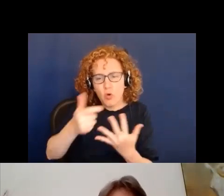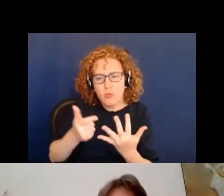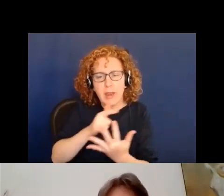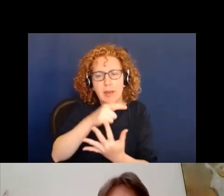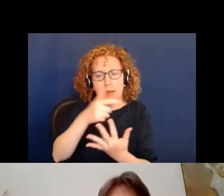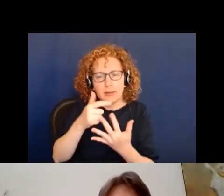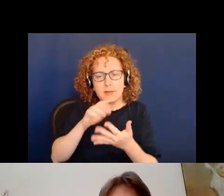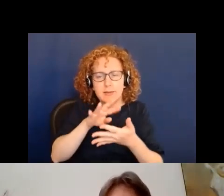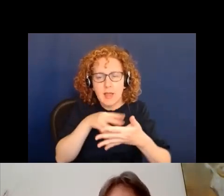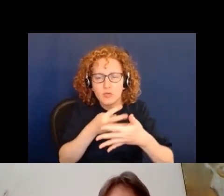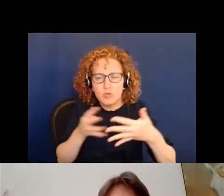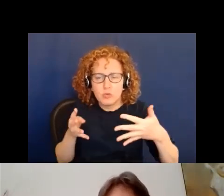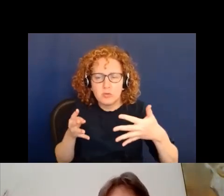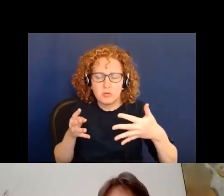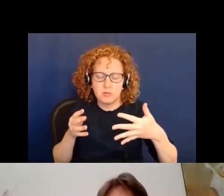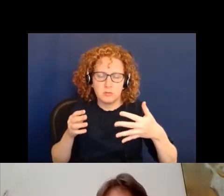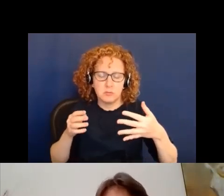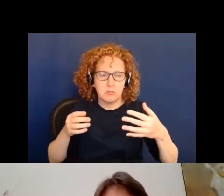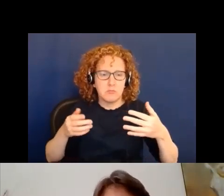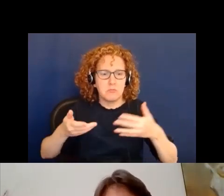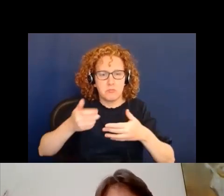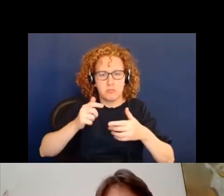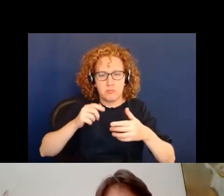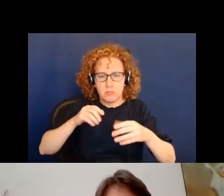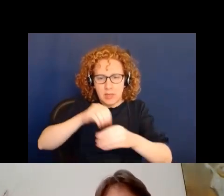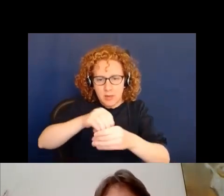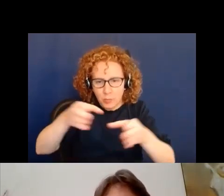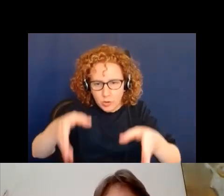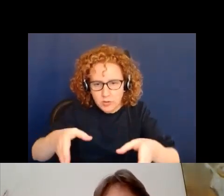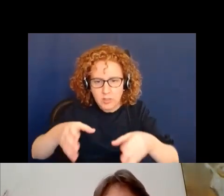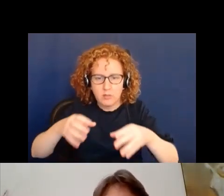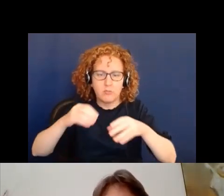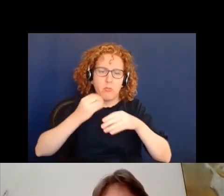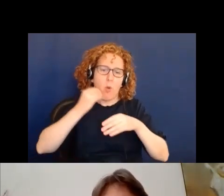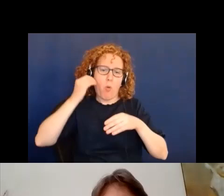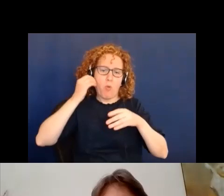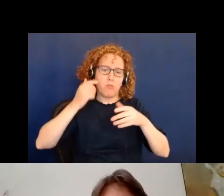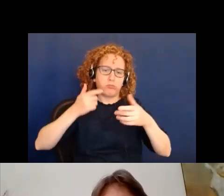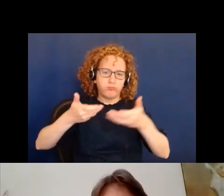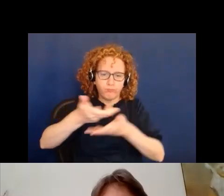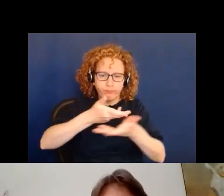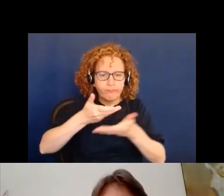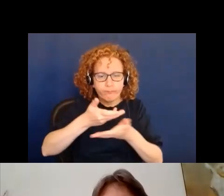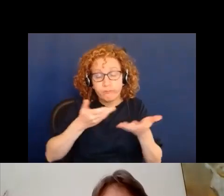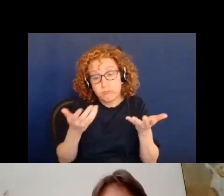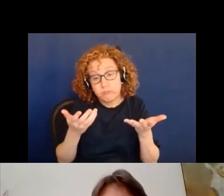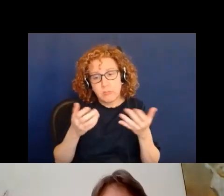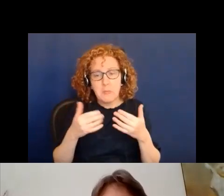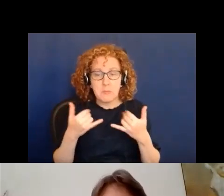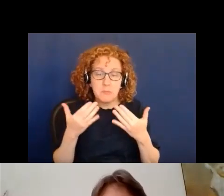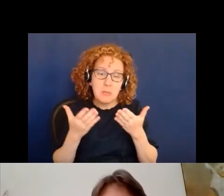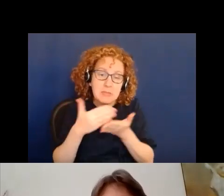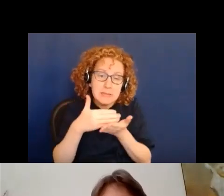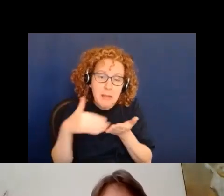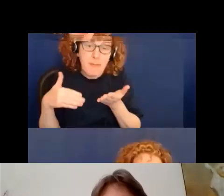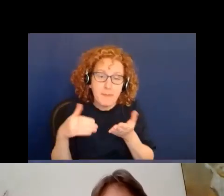venues multi-level venues so I think you know some of the things we'll learn some some best practices